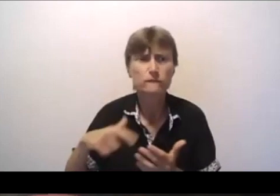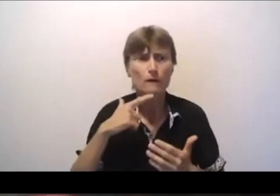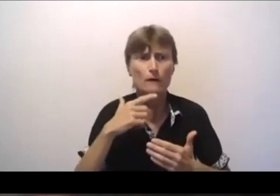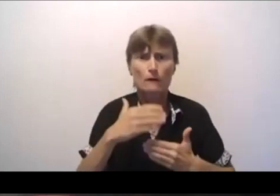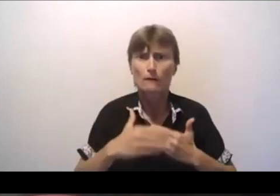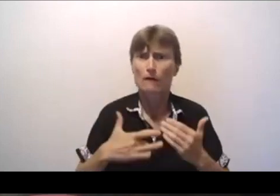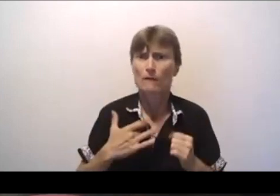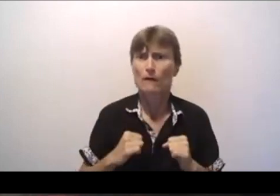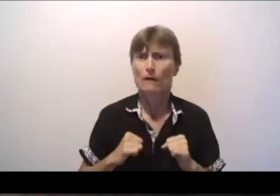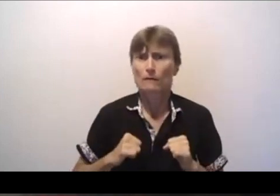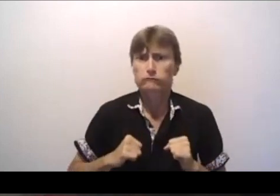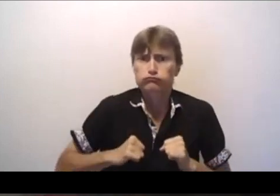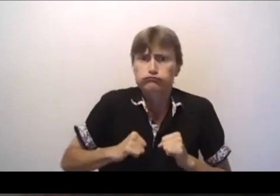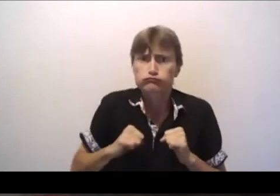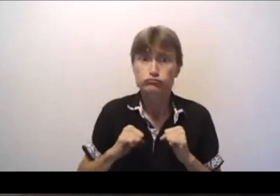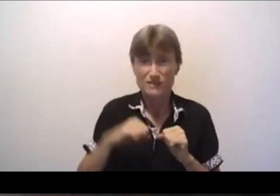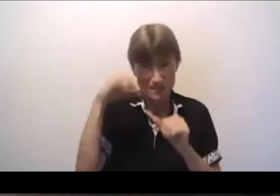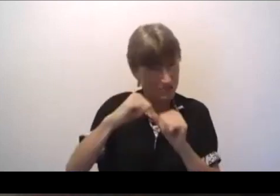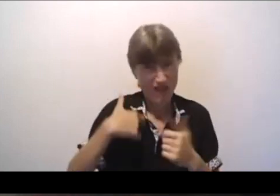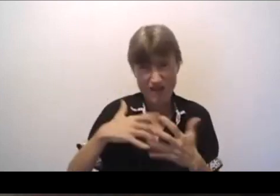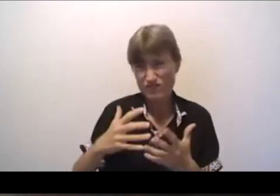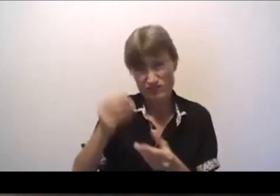and i've as i've said multiple times to craig and zainab that uh